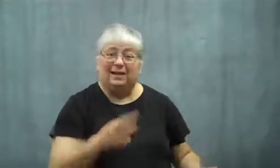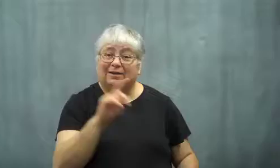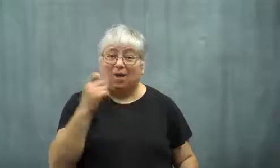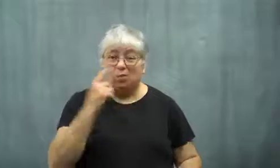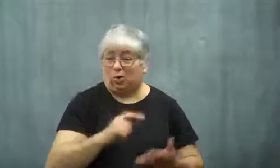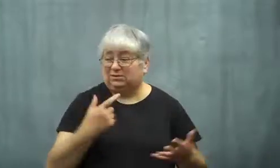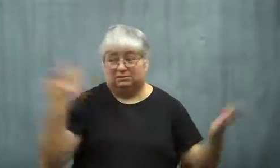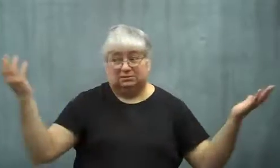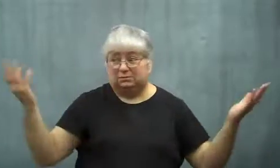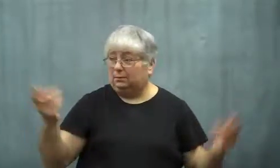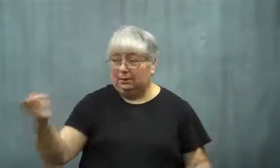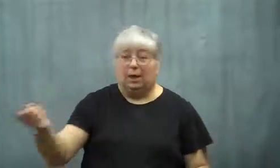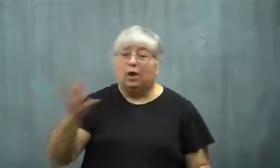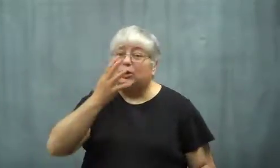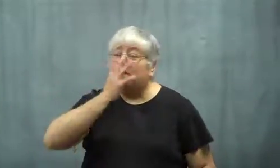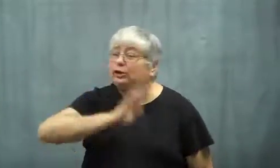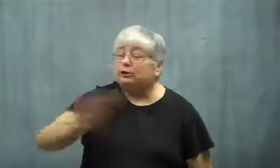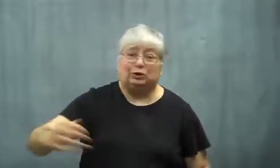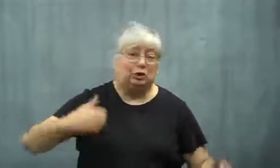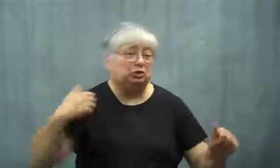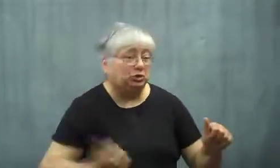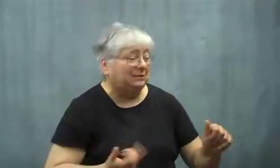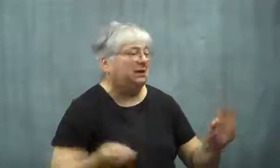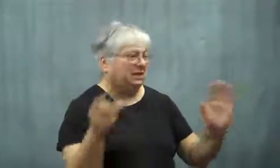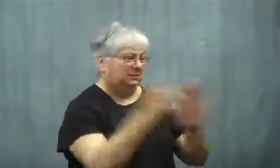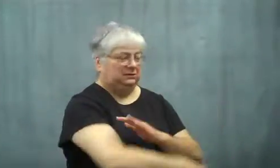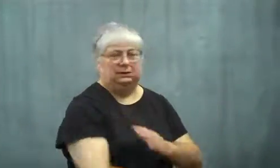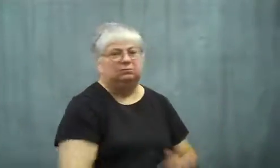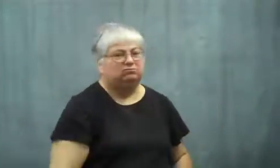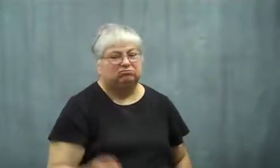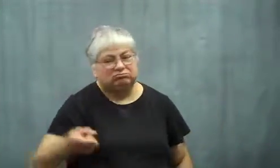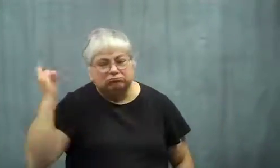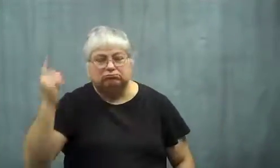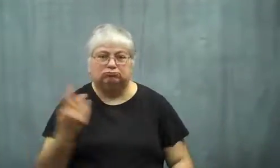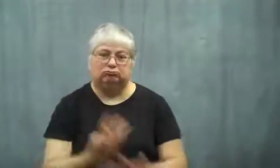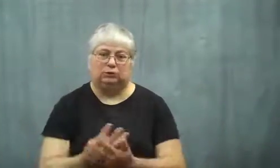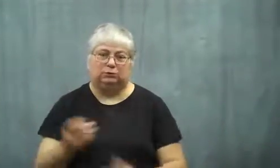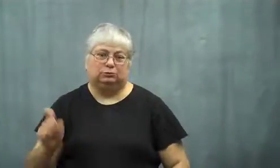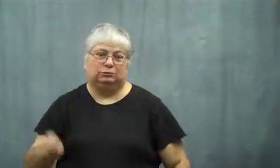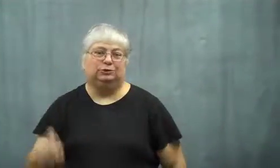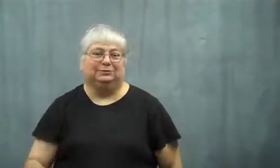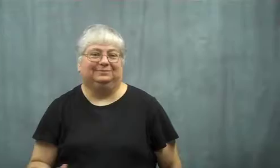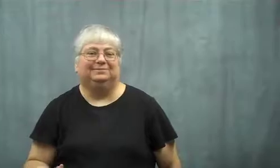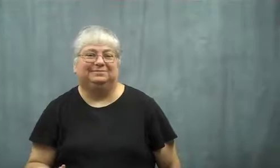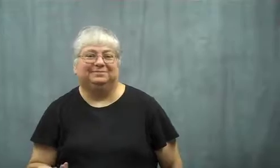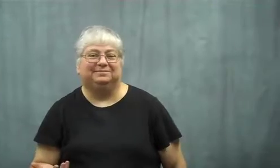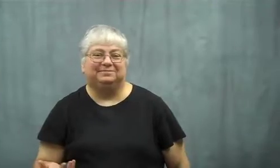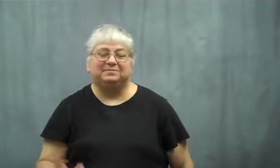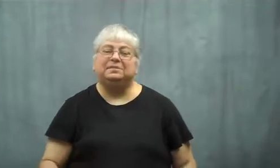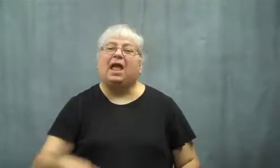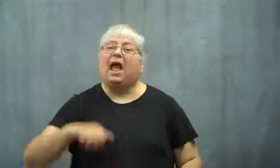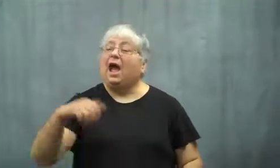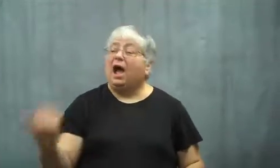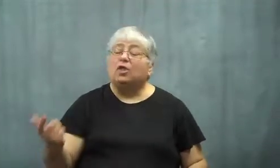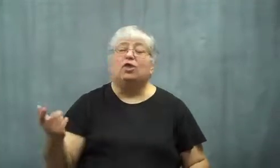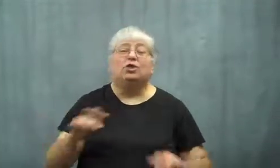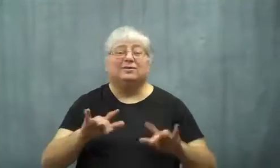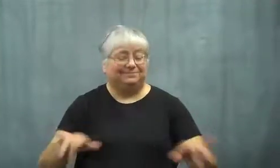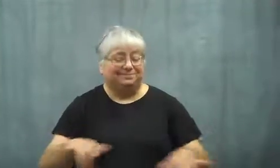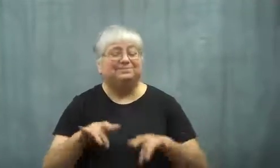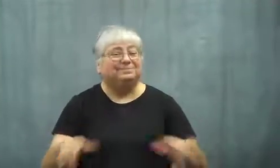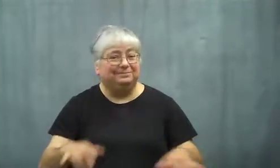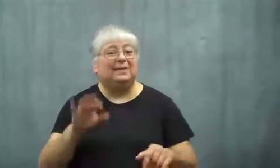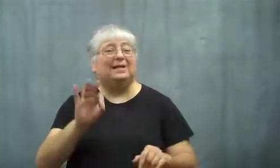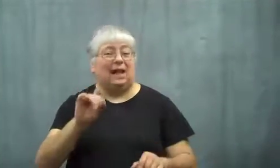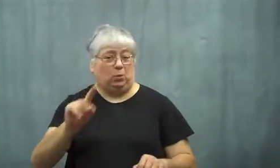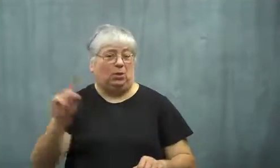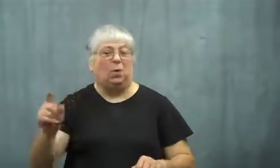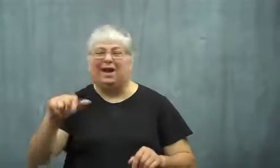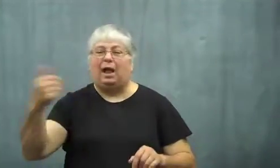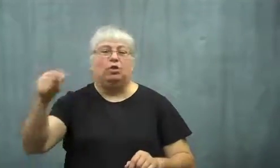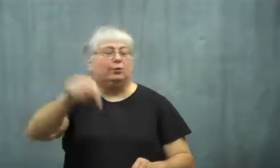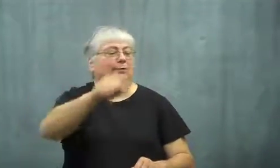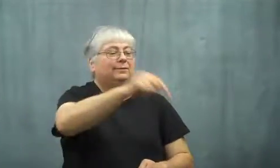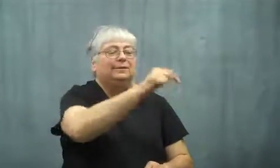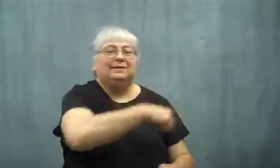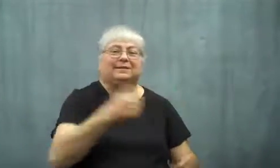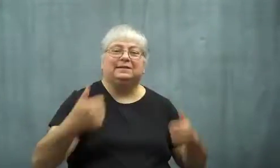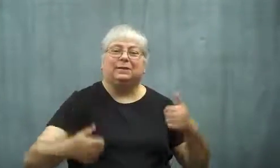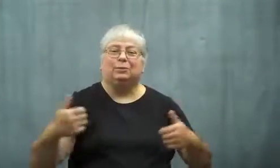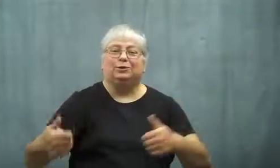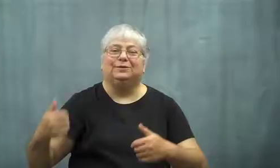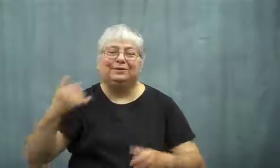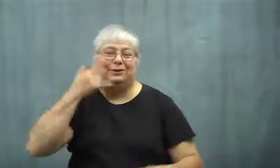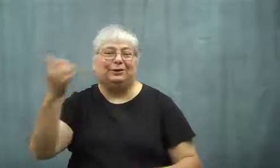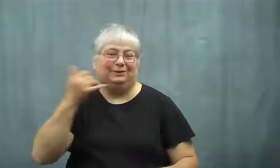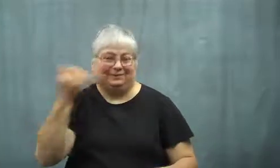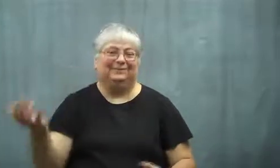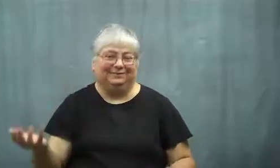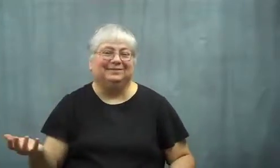The prosecutor said he ignored that, chased him and killed him. He should be jailed.